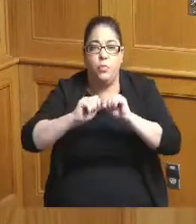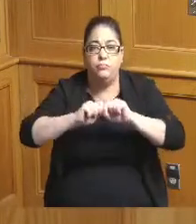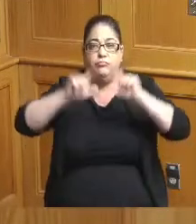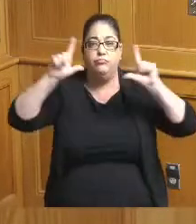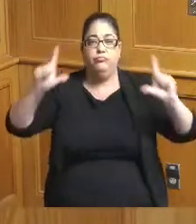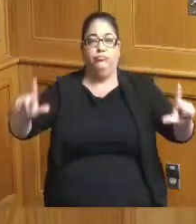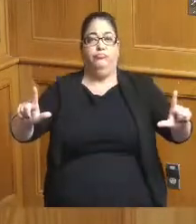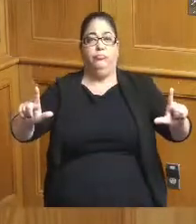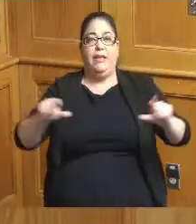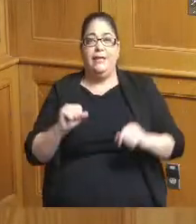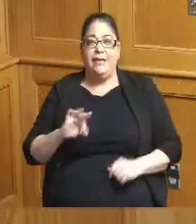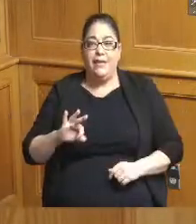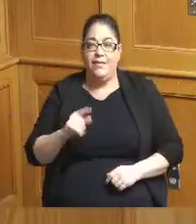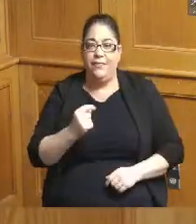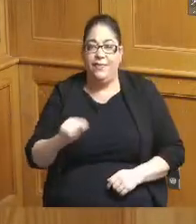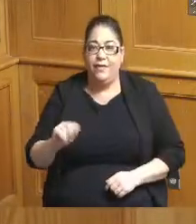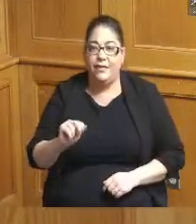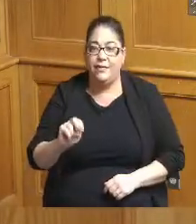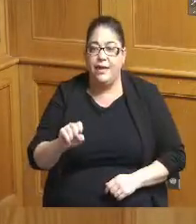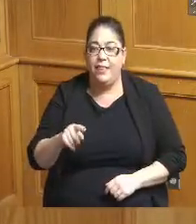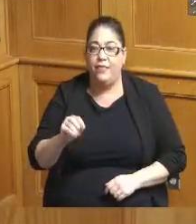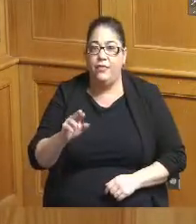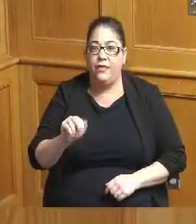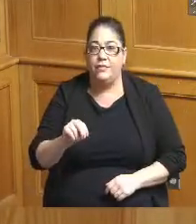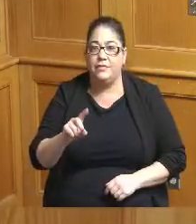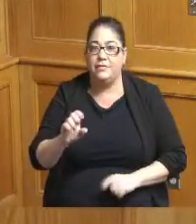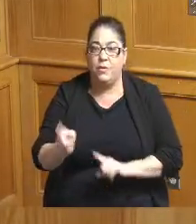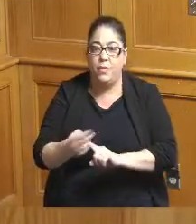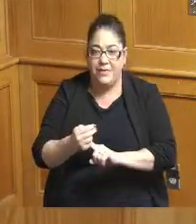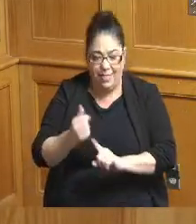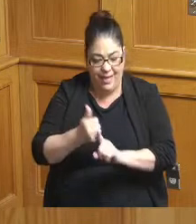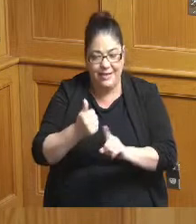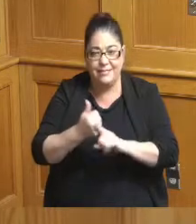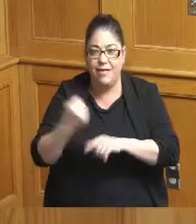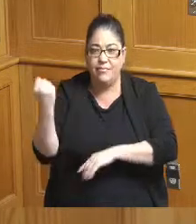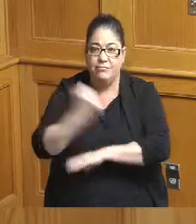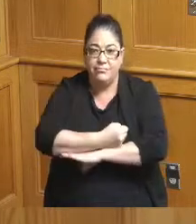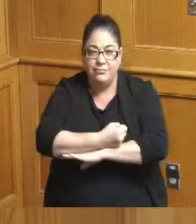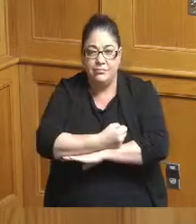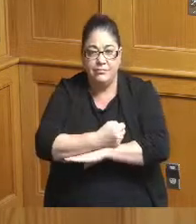the Netherlands is going into foreclosure what's happening with that hotel if the Hyatt's getting